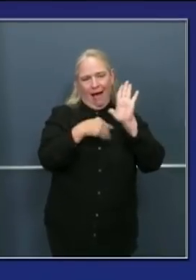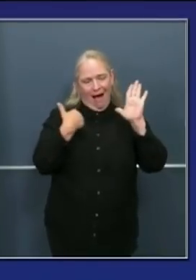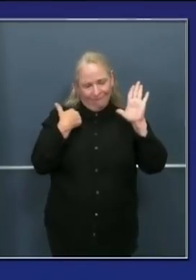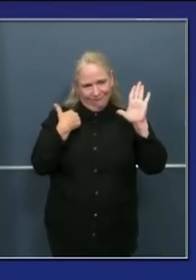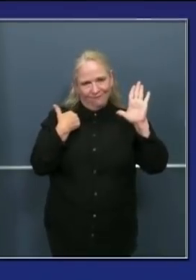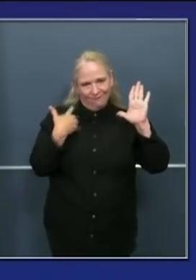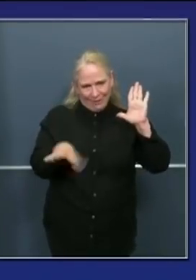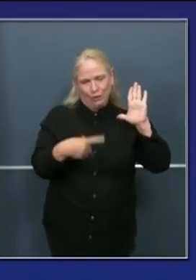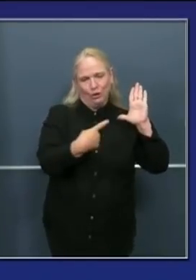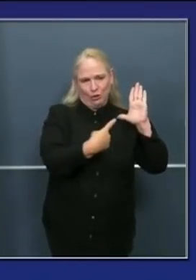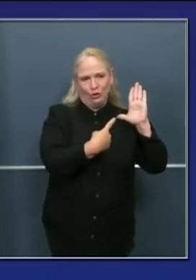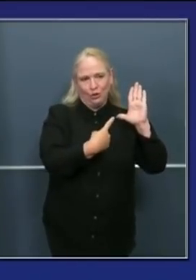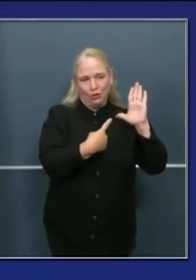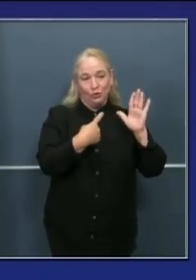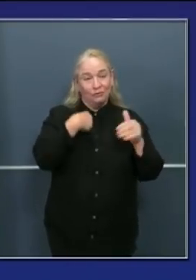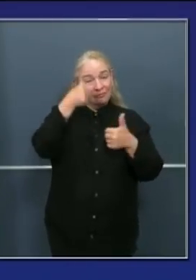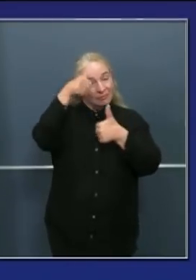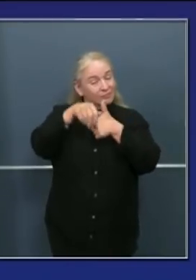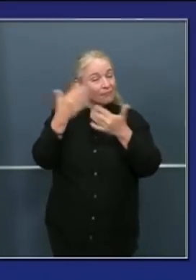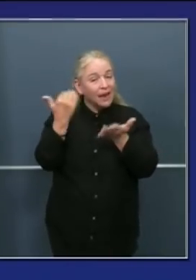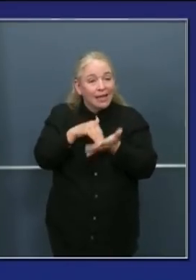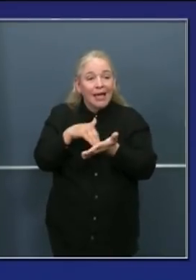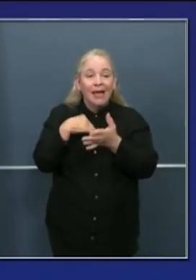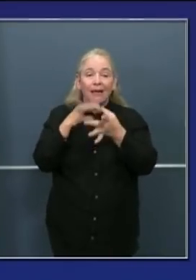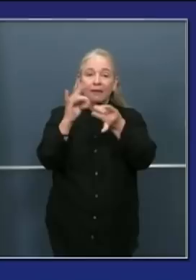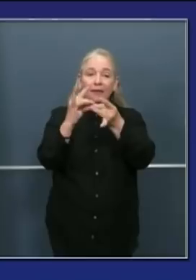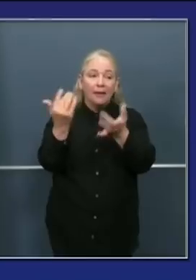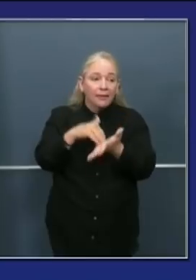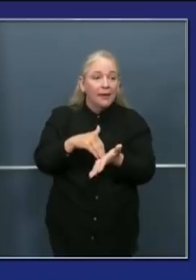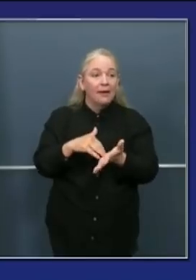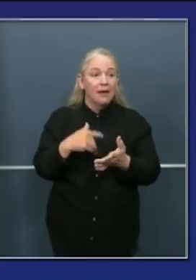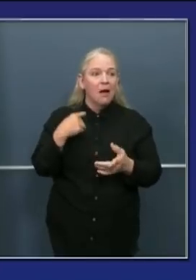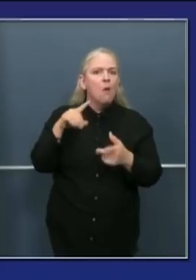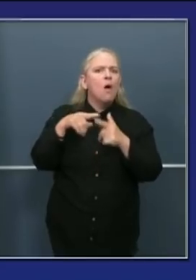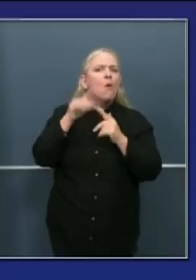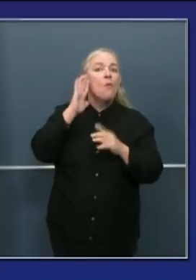OUR FOCUS IS TO REMIND PEOPLE WE'VE PUT FORWARD GUIDELINES IN THE STATE.